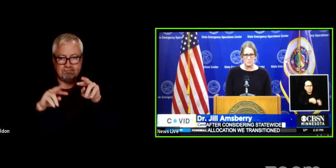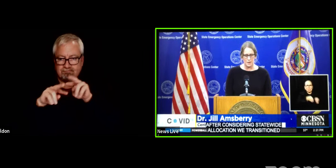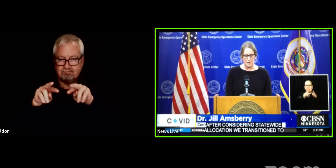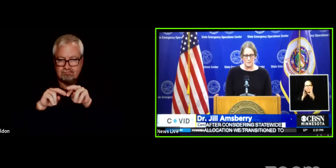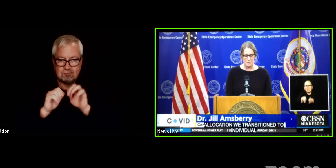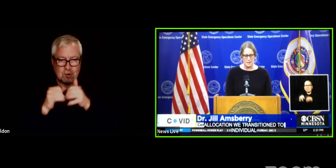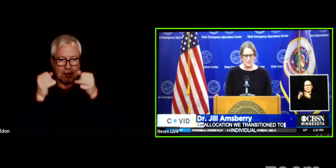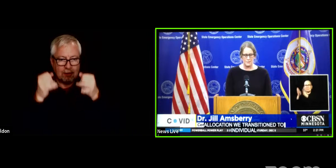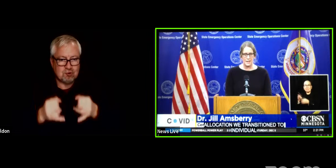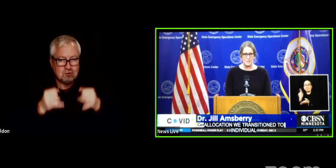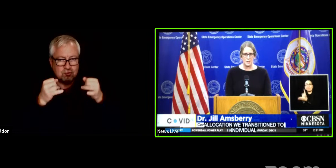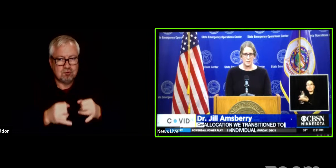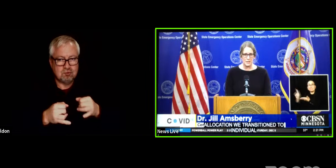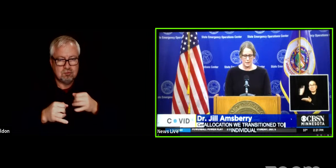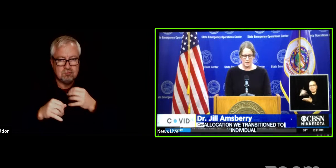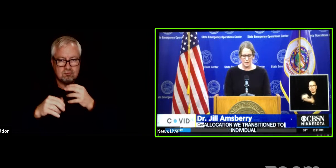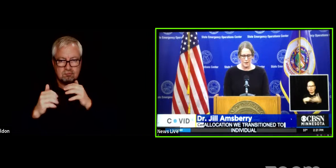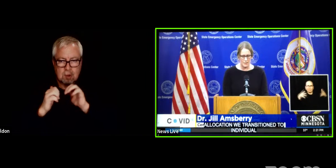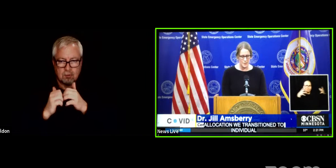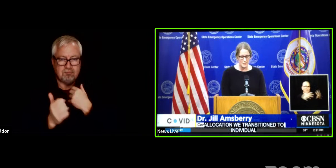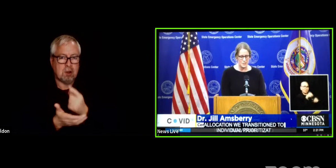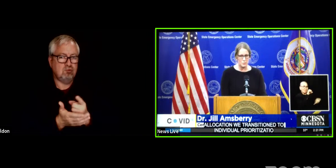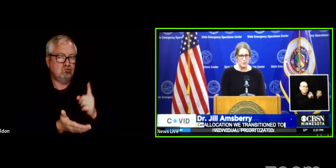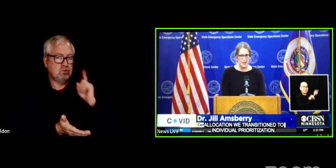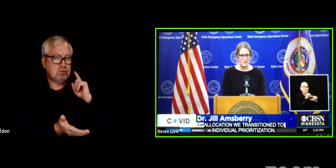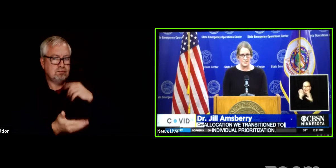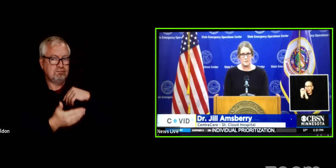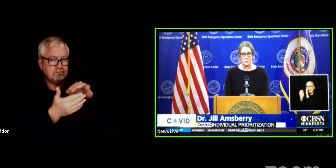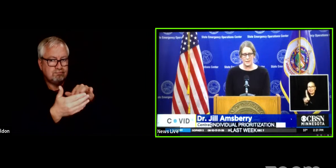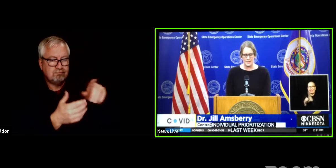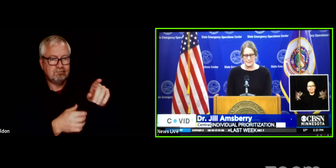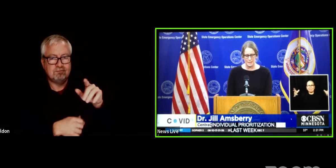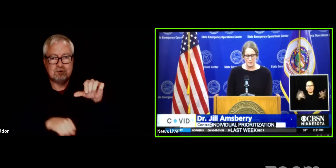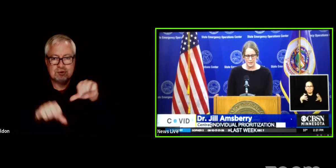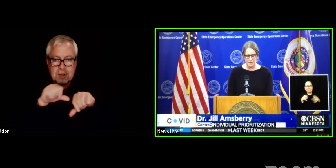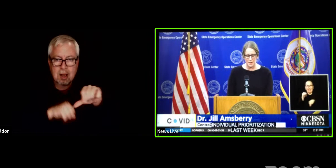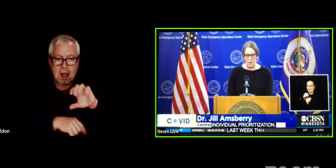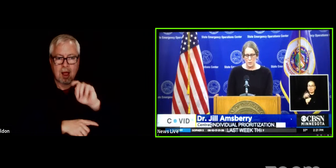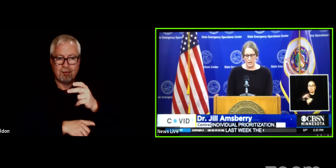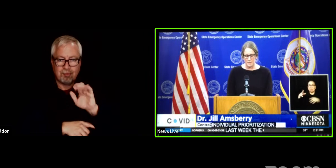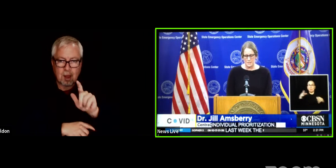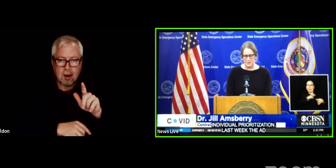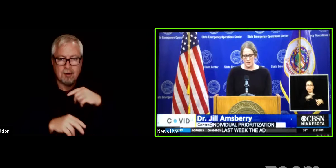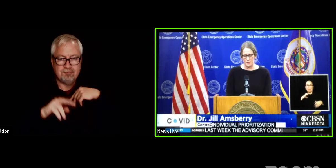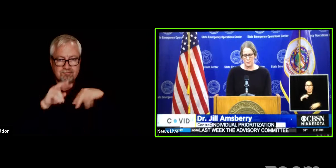IN MIND, THE ADVISORY COMMITTEE ON IMMUNIZATION PRACTICES, OR THE ACIP, RECOMMENDED THAT HEALTH CARE